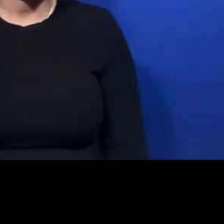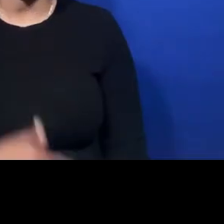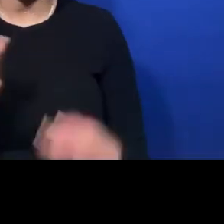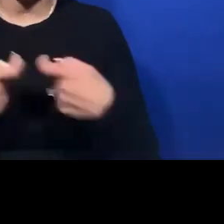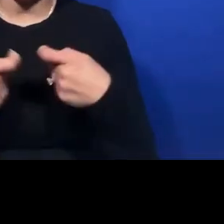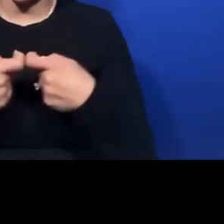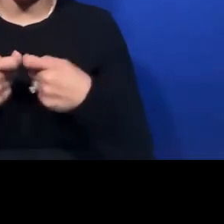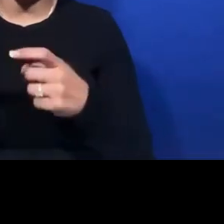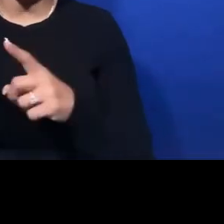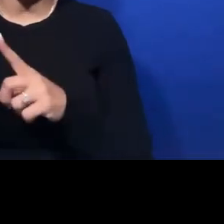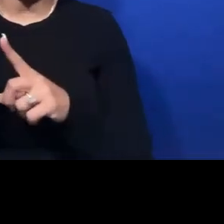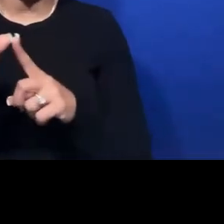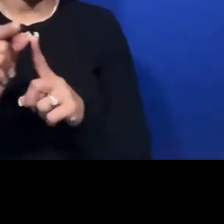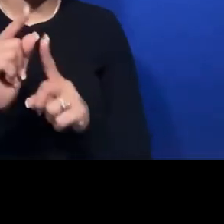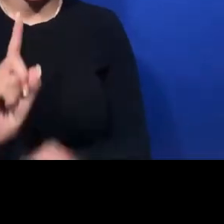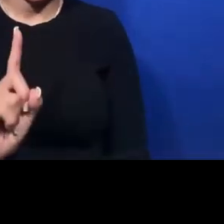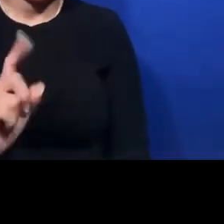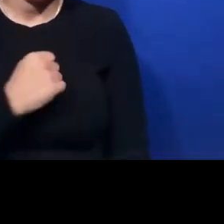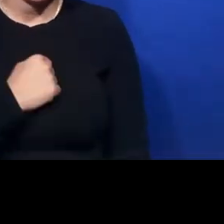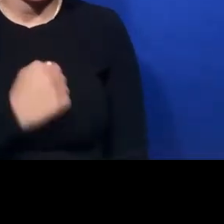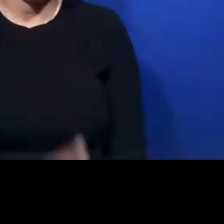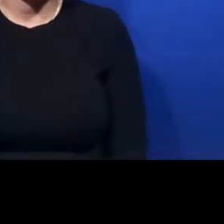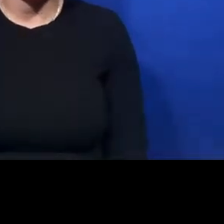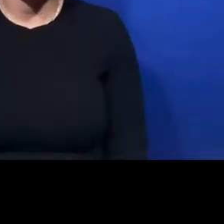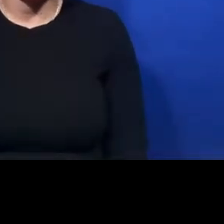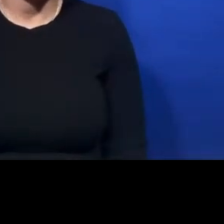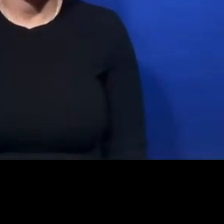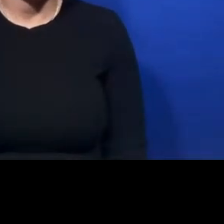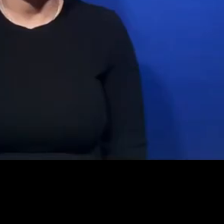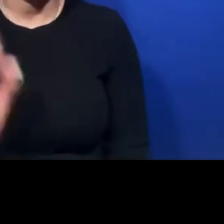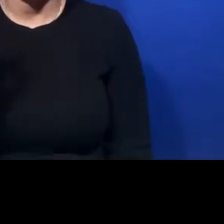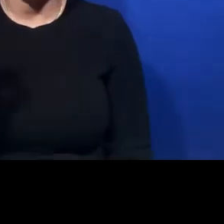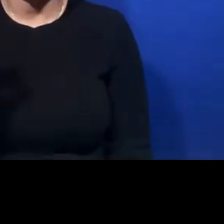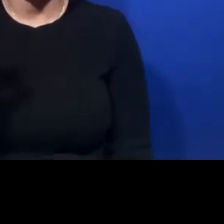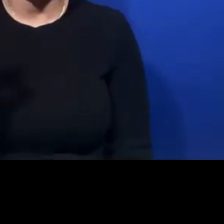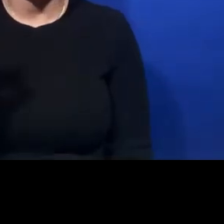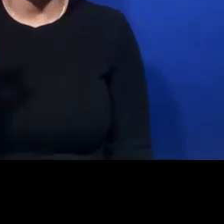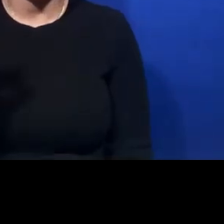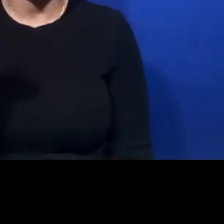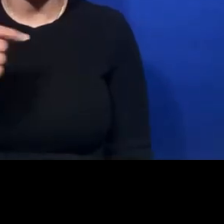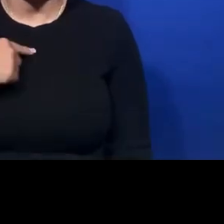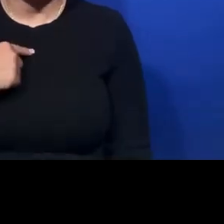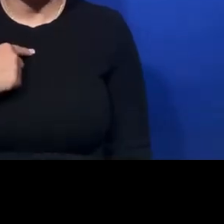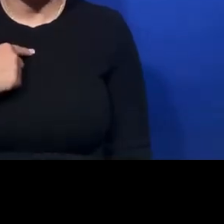On a minute. I'm sorry. Okay. There we go. It's just that I can't see.